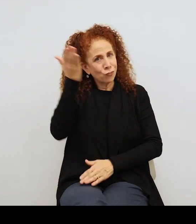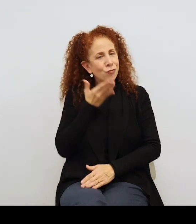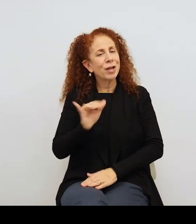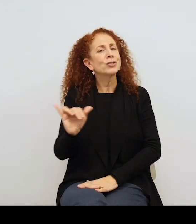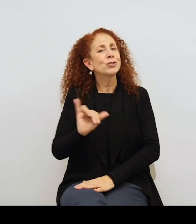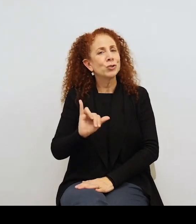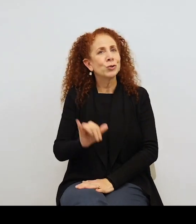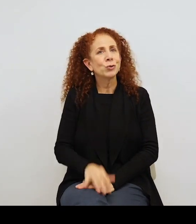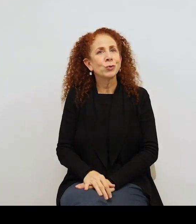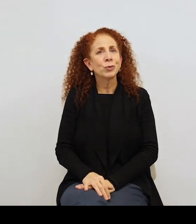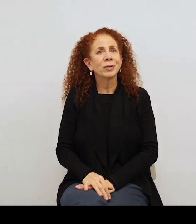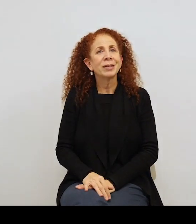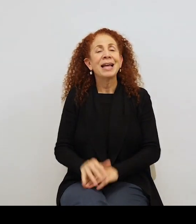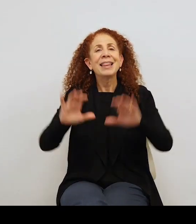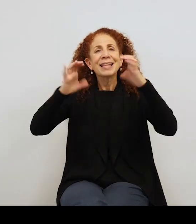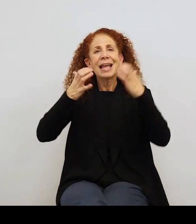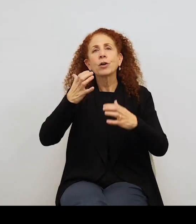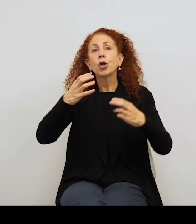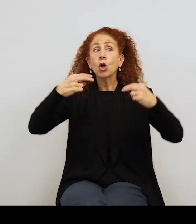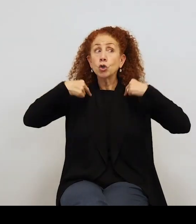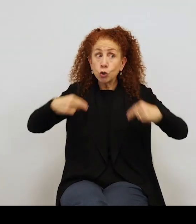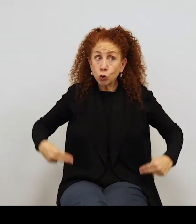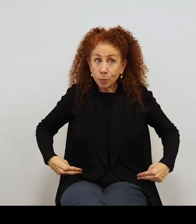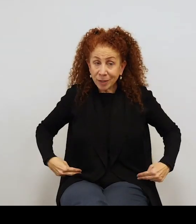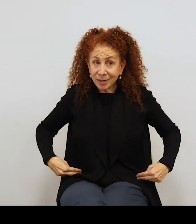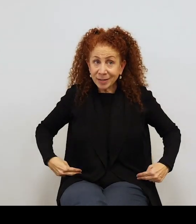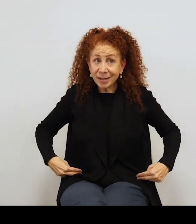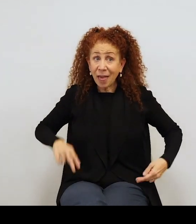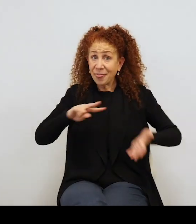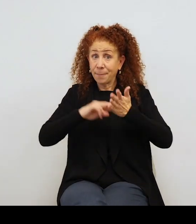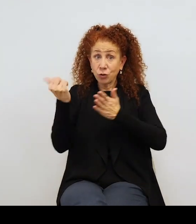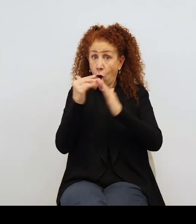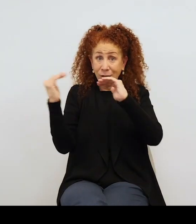There is not the category human, and there everybody is equal, and then there's the other right.